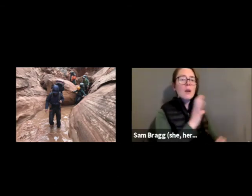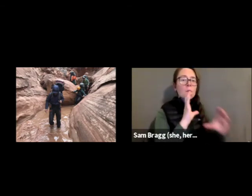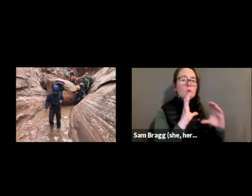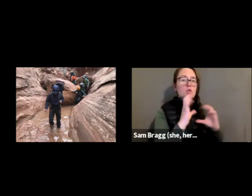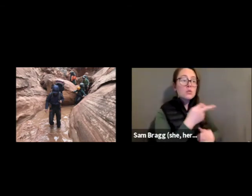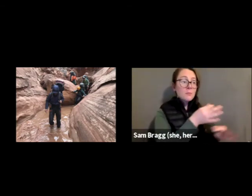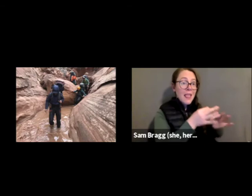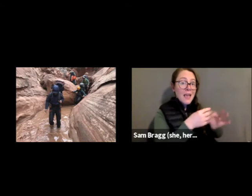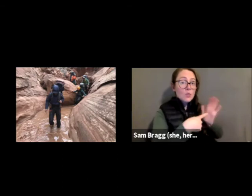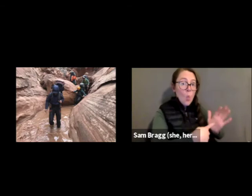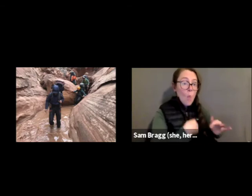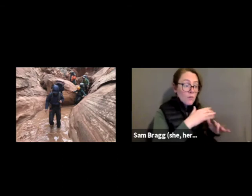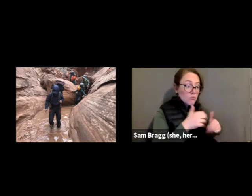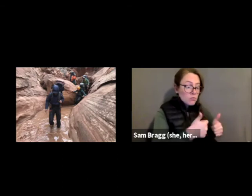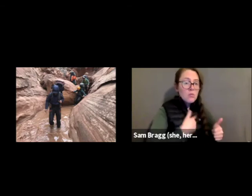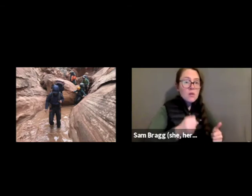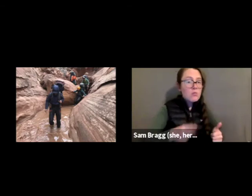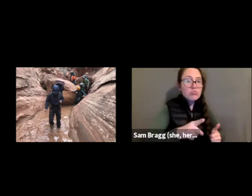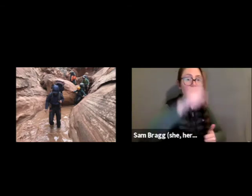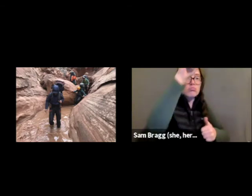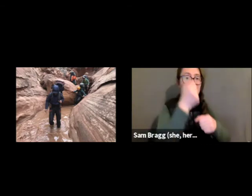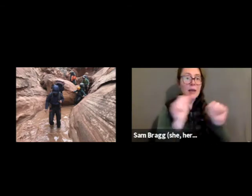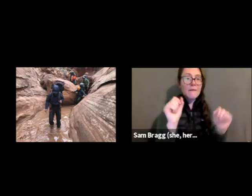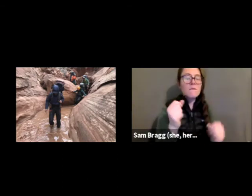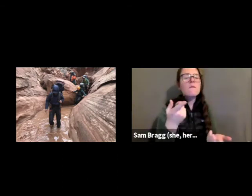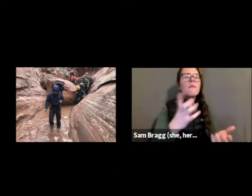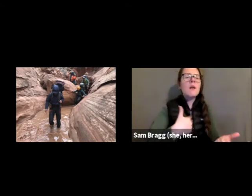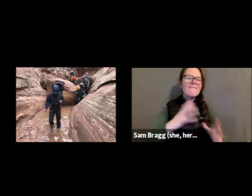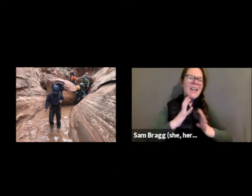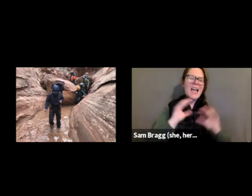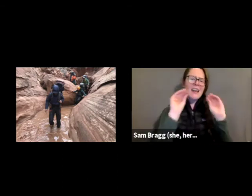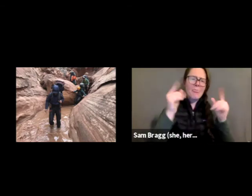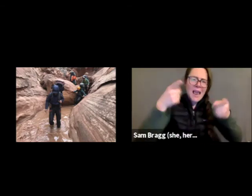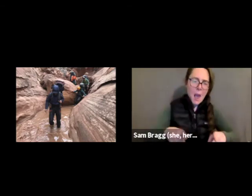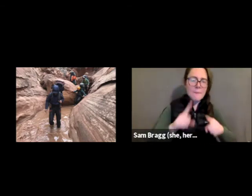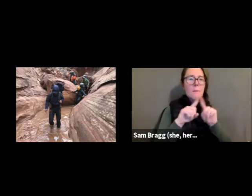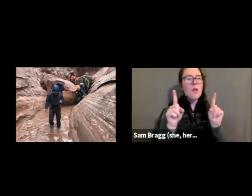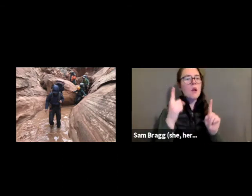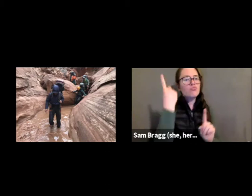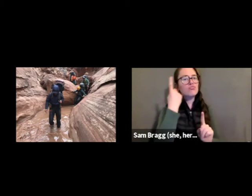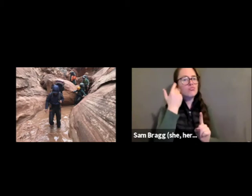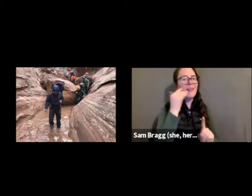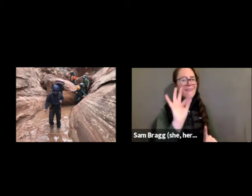if the instructor had been able to gesture or had known a little bit of sign then it would have been